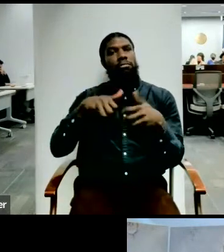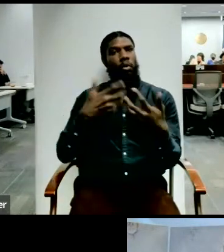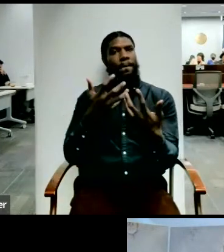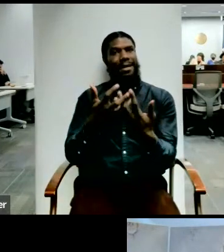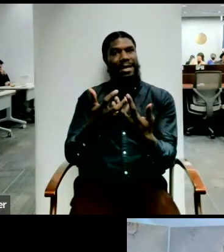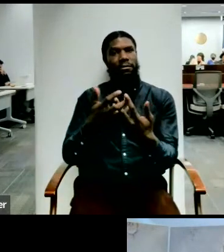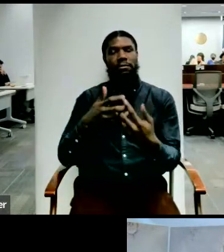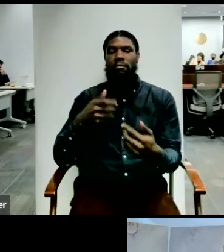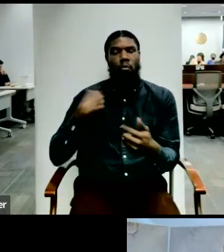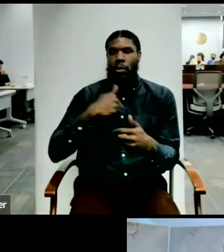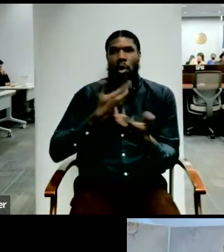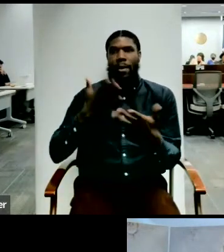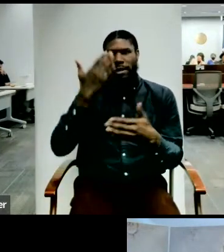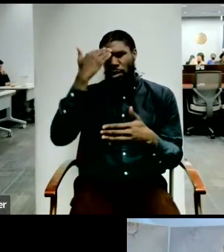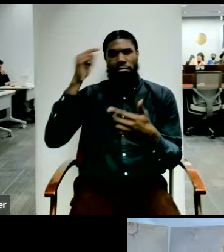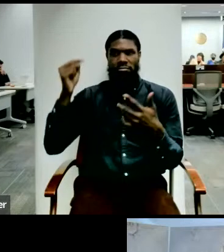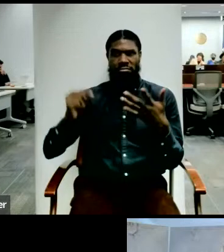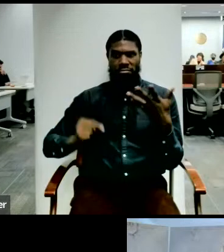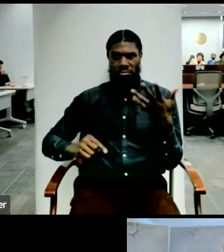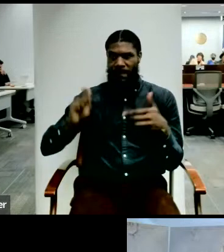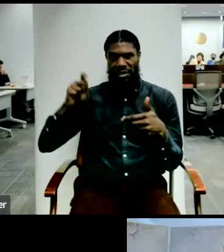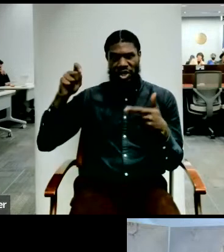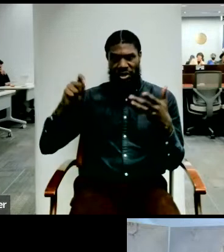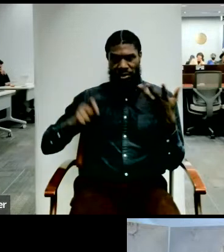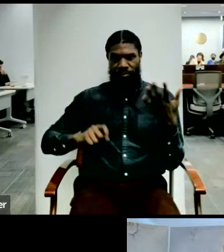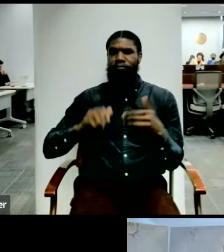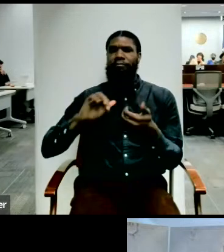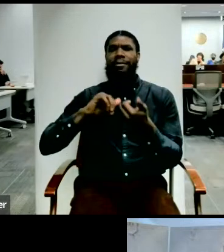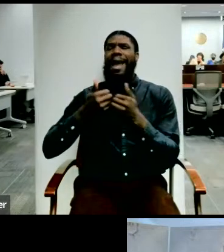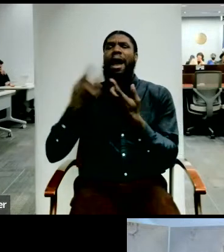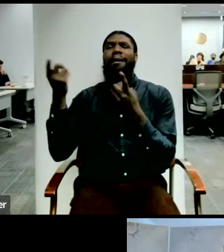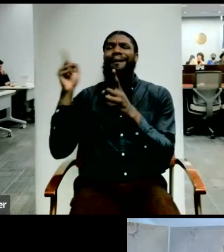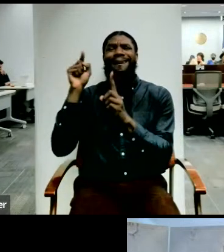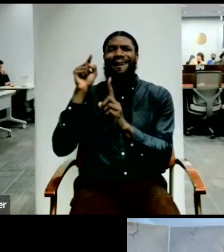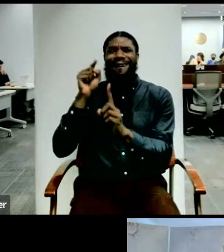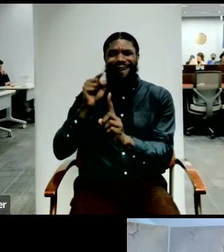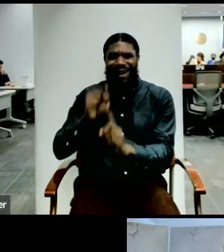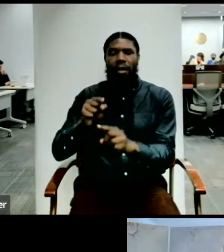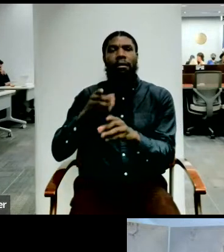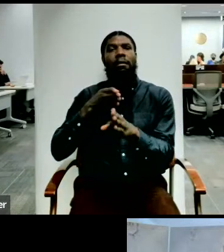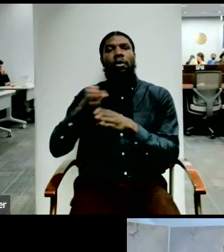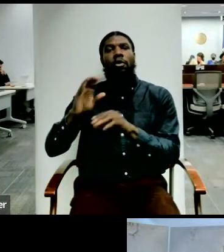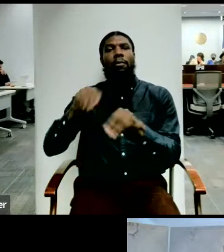So how can we actually be specific to the area we need to provide enforcement and